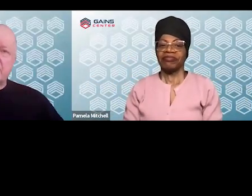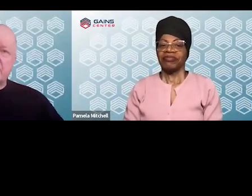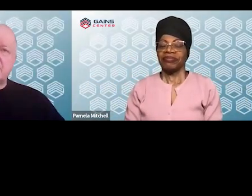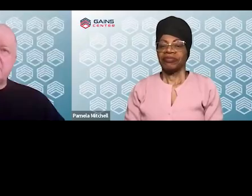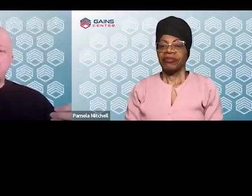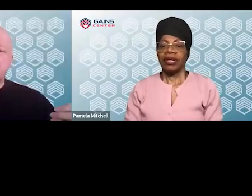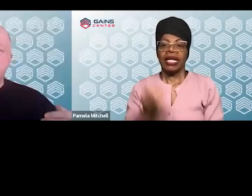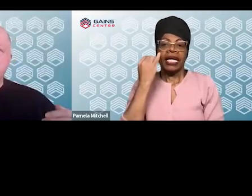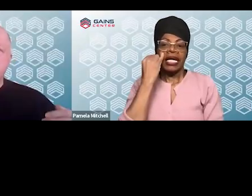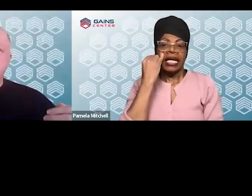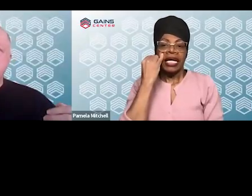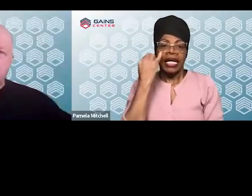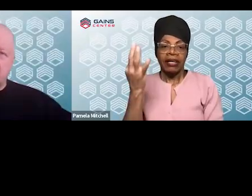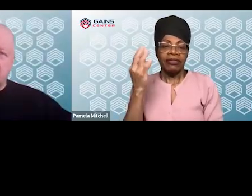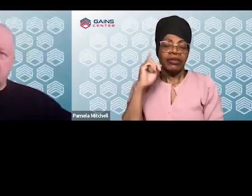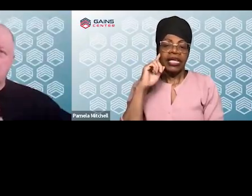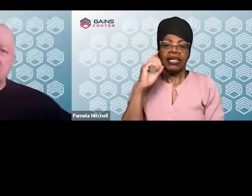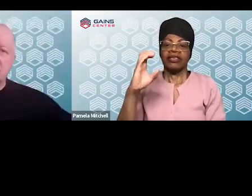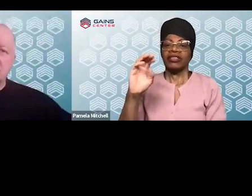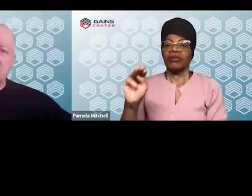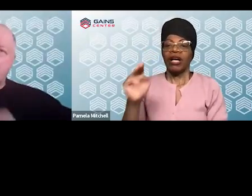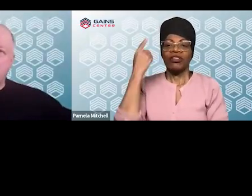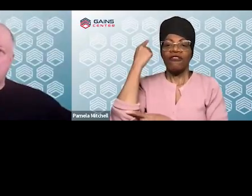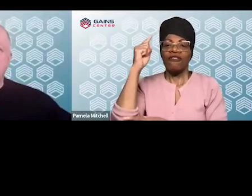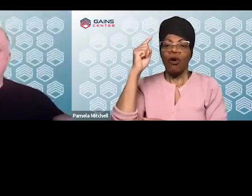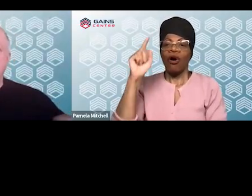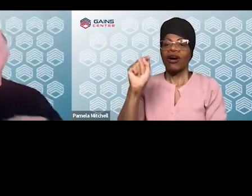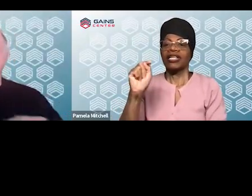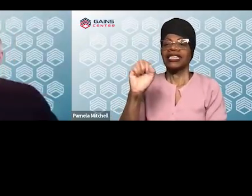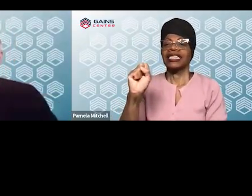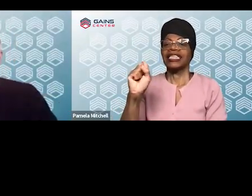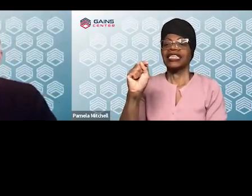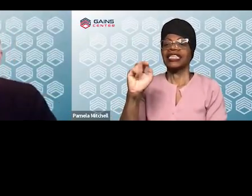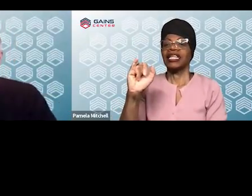If you think of contingency management for stimulant use disorder as the parallel